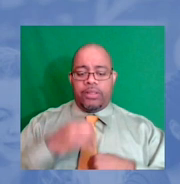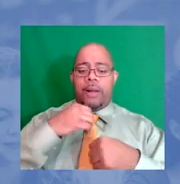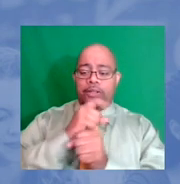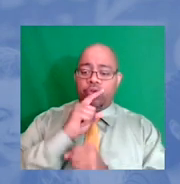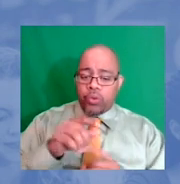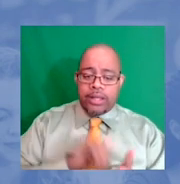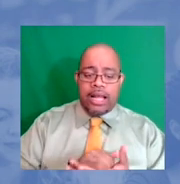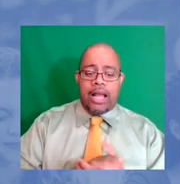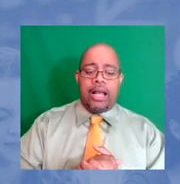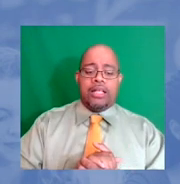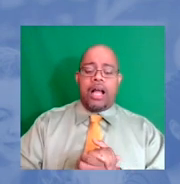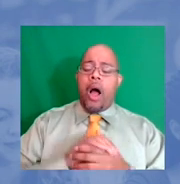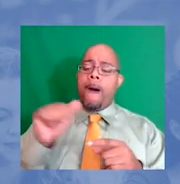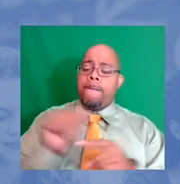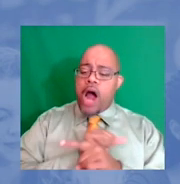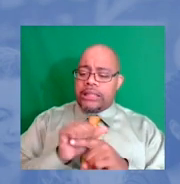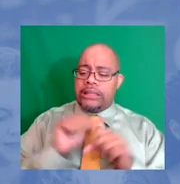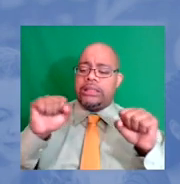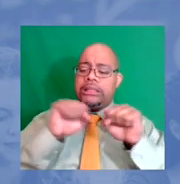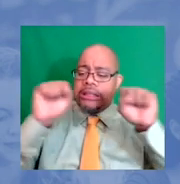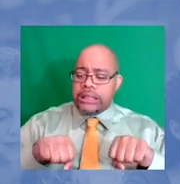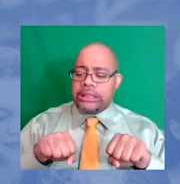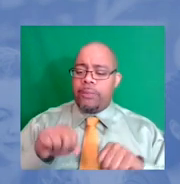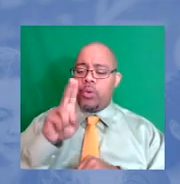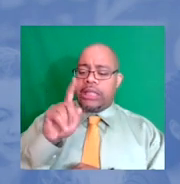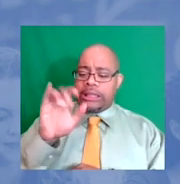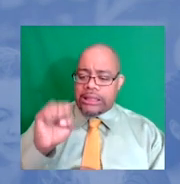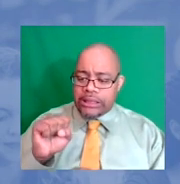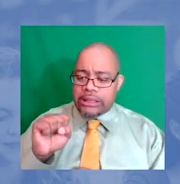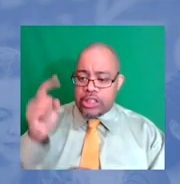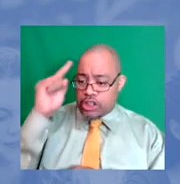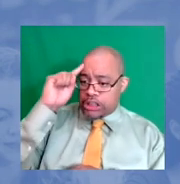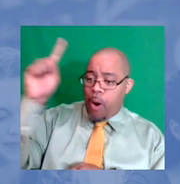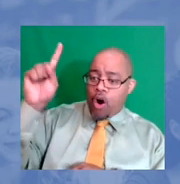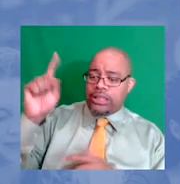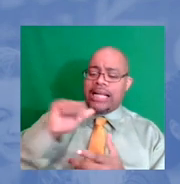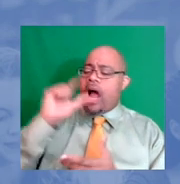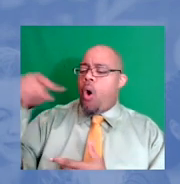AND SYSTEMS OF UTILITIES ARE SMART, NOT JUST IN THOSE HIGH END COMMUNITIES THAT WERE RECENTLY